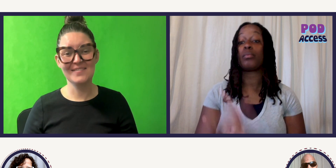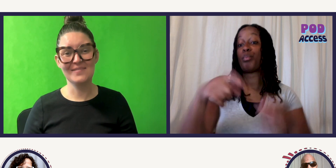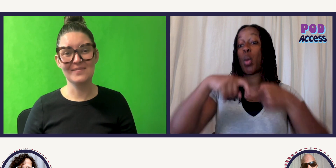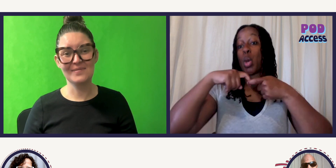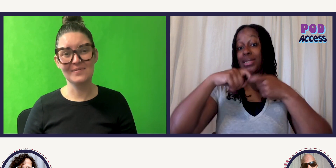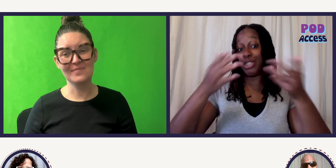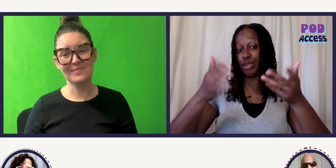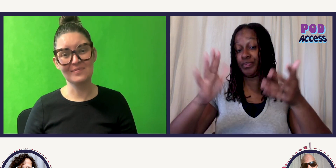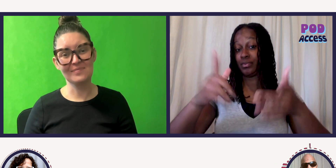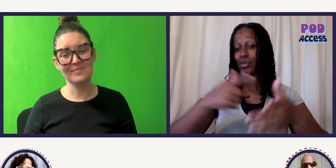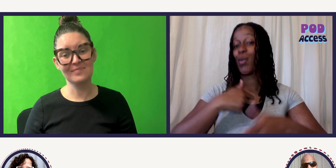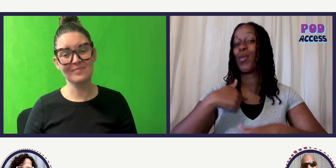Pause here, and we’ll wait.